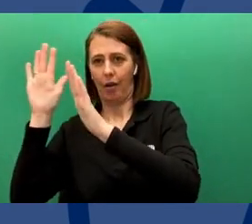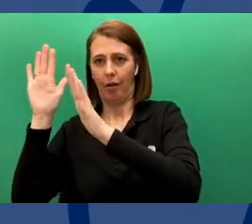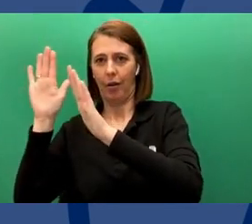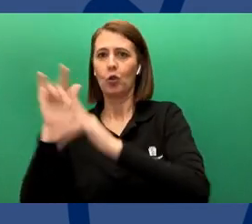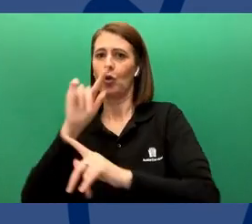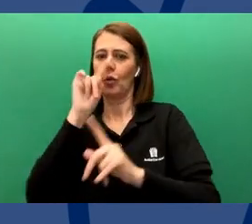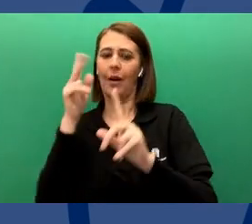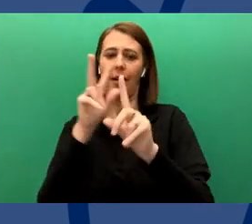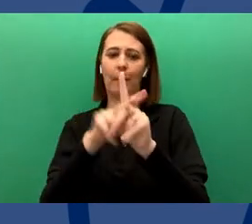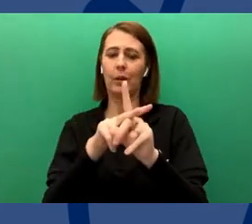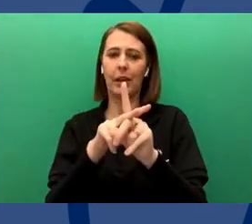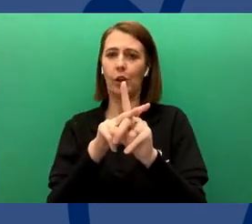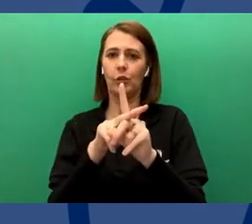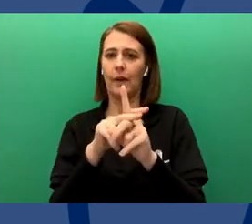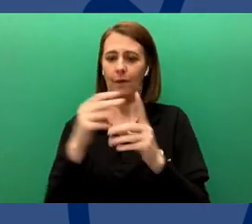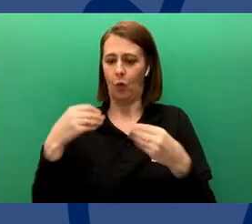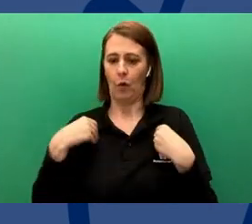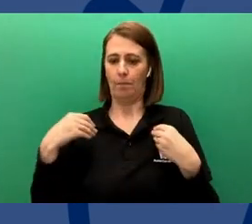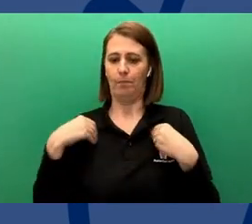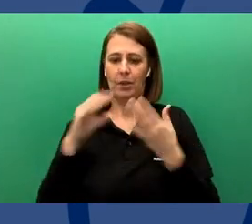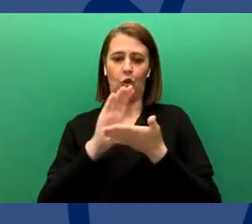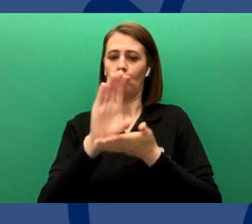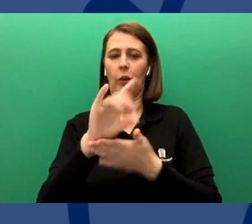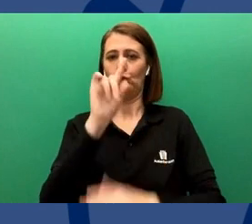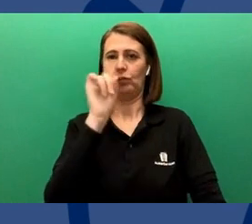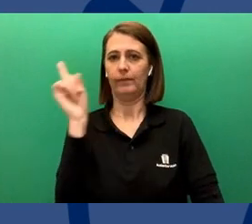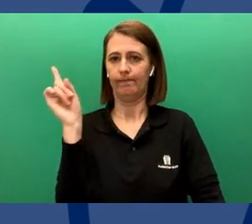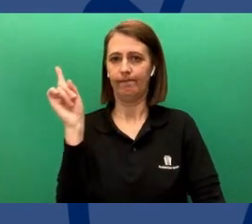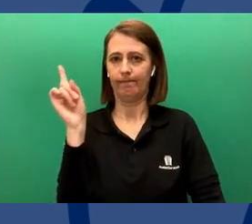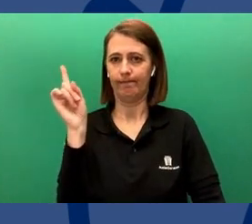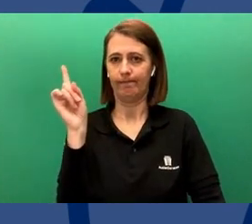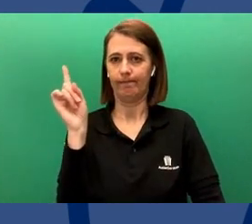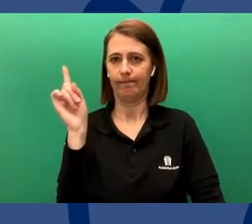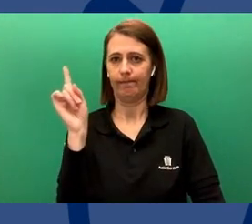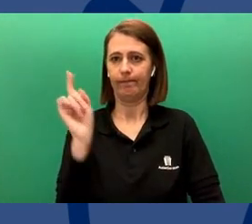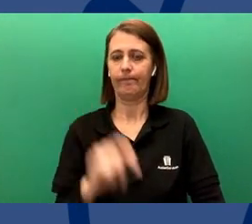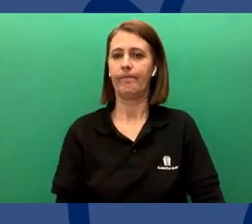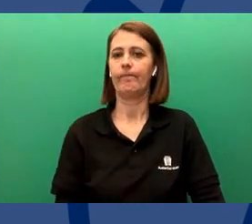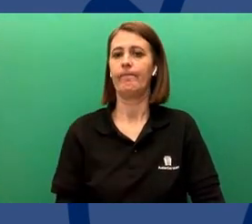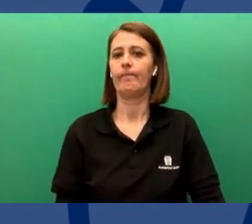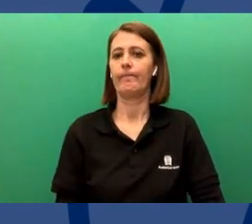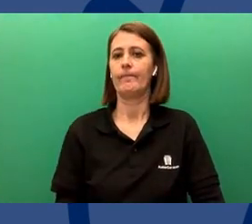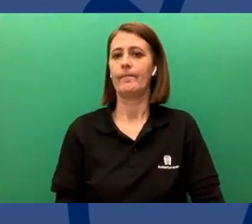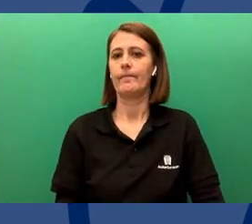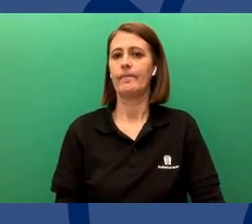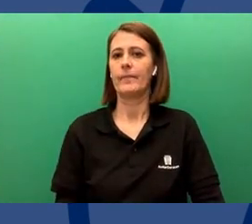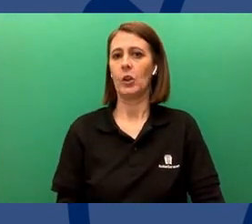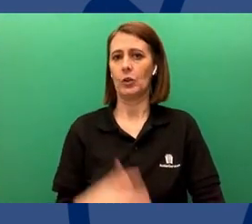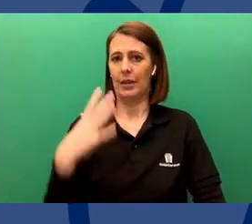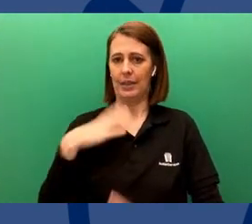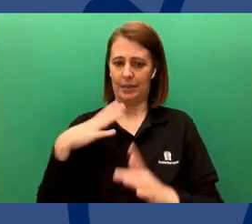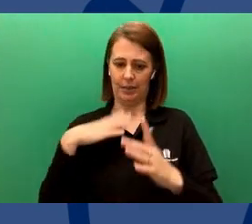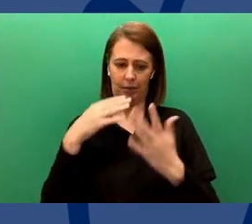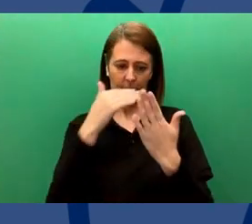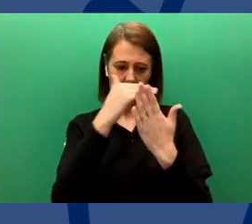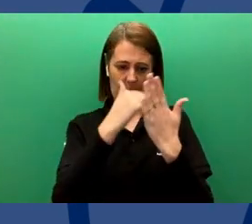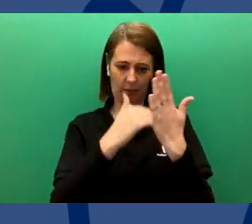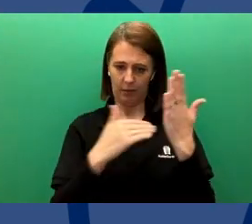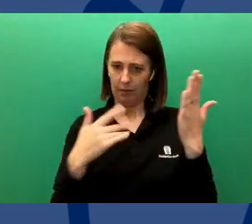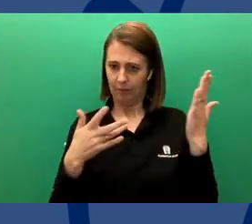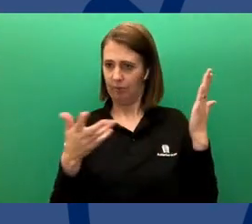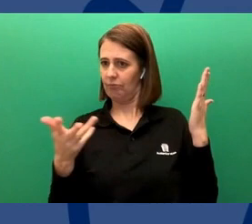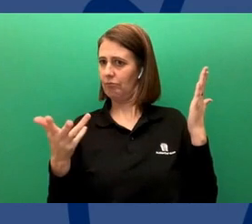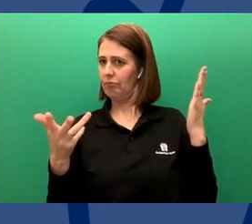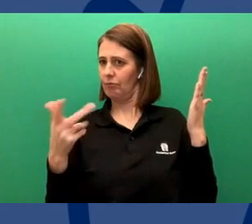make for a business grant. So, clearly, there has to be narrative behind those comparison